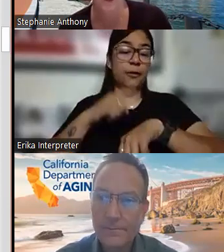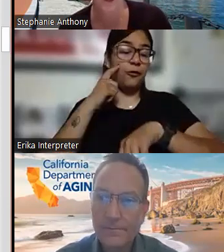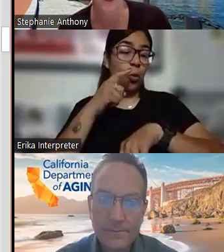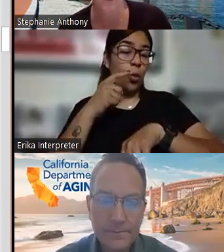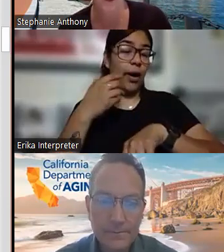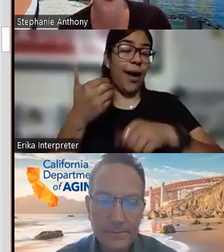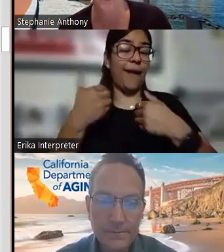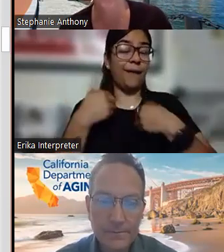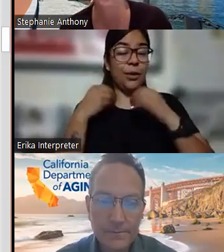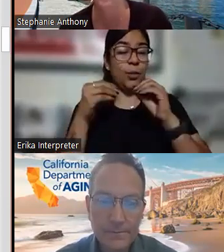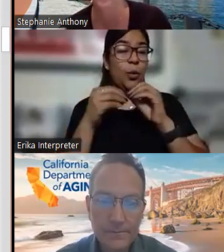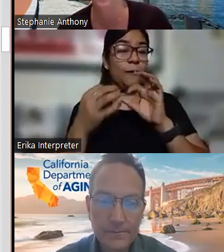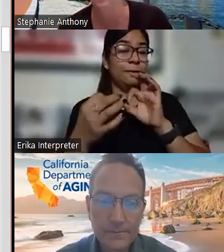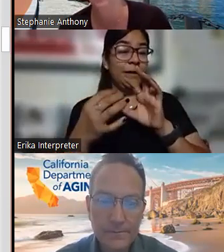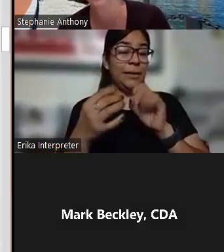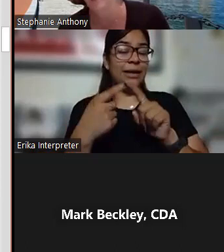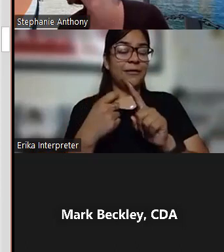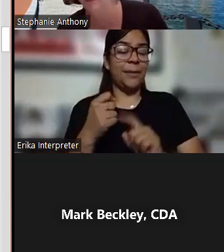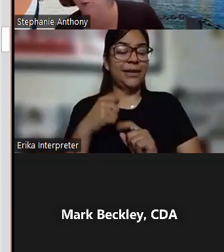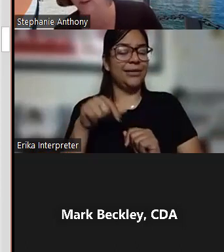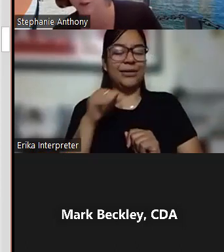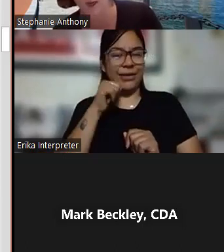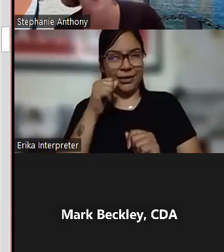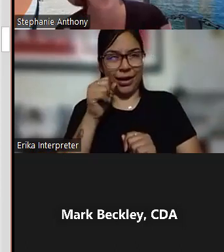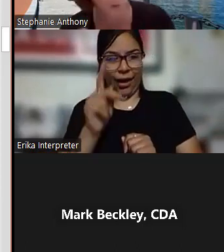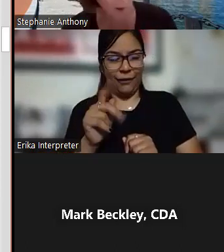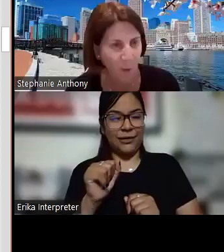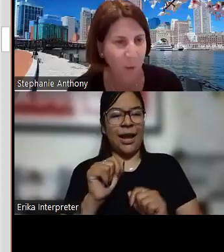on we're not going to again spend half an hour on each topic but we're going to go through the